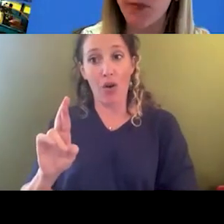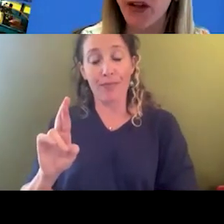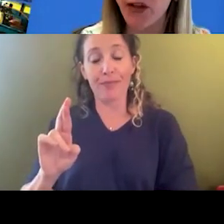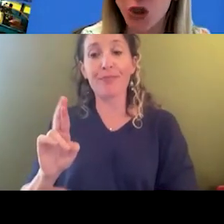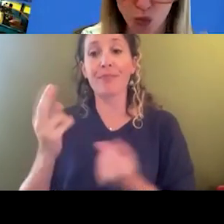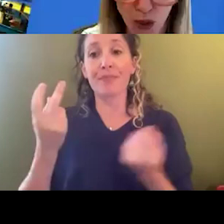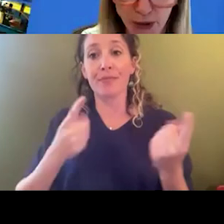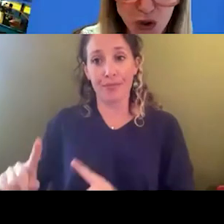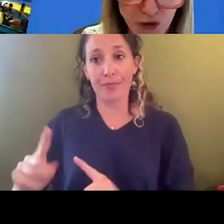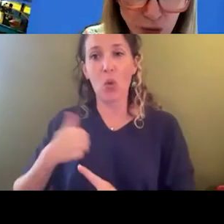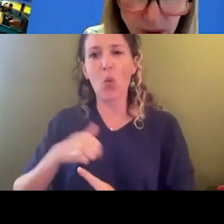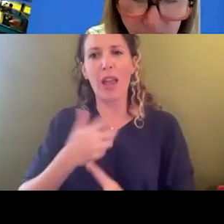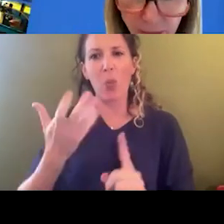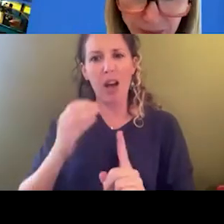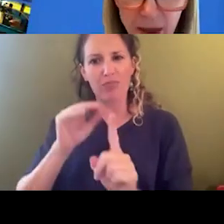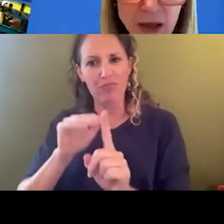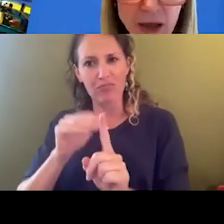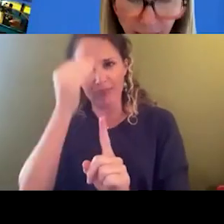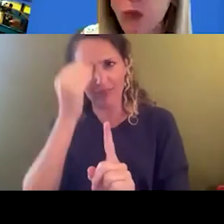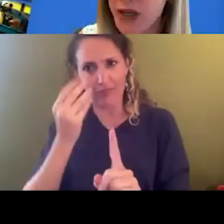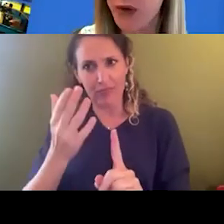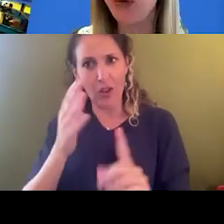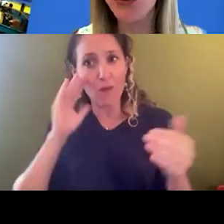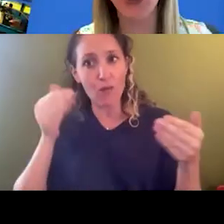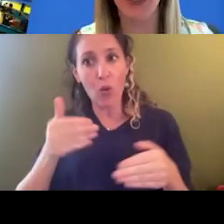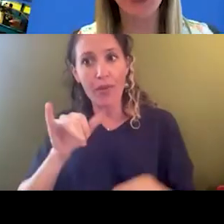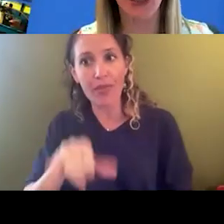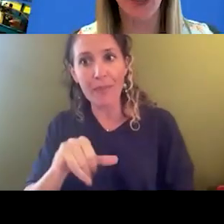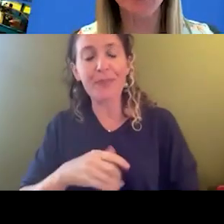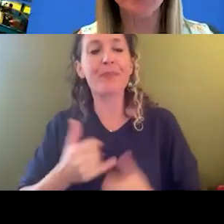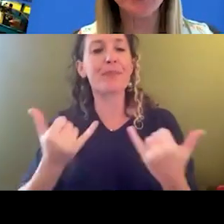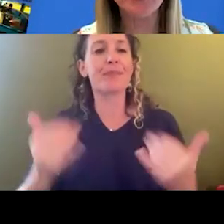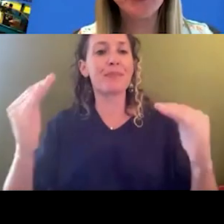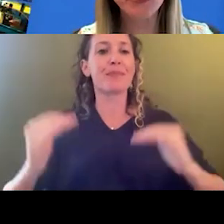something that you want to focus on. Now we can move to the next slide.